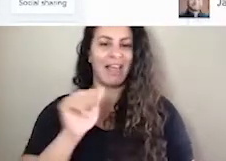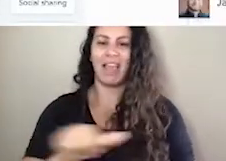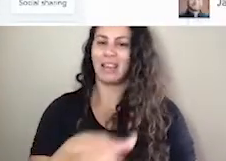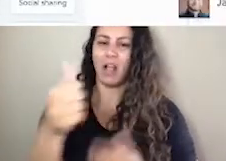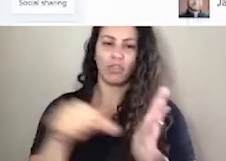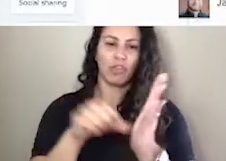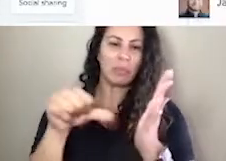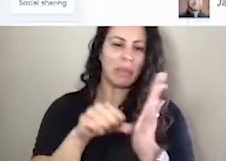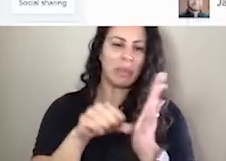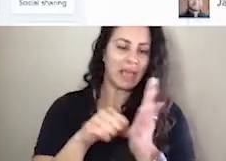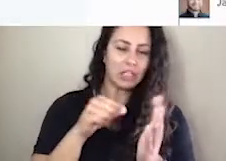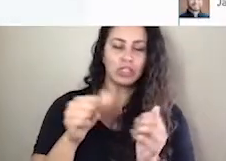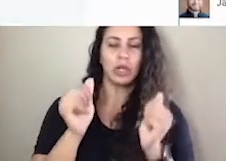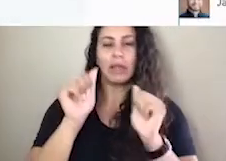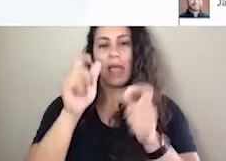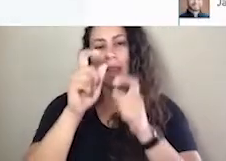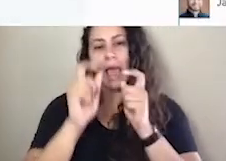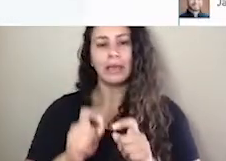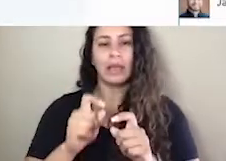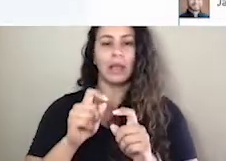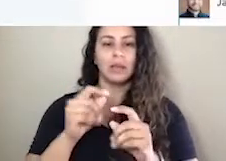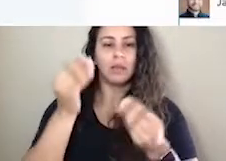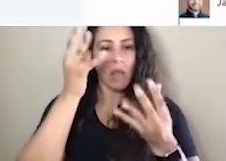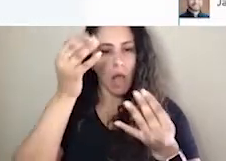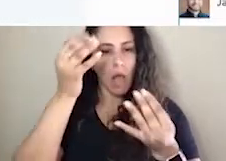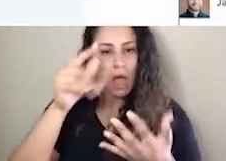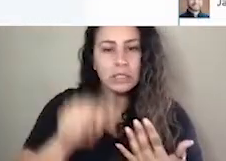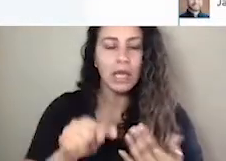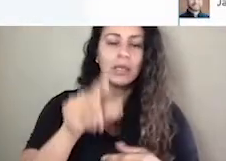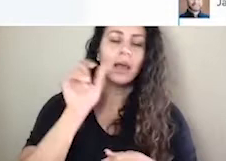LEVERAGE NEW FEATURES LIKE STYLE FIELDS AND EVEN ADD IN SECTIONS.